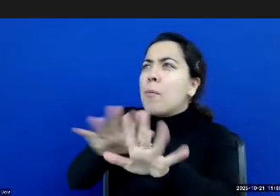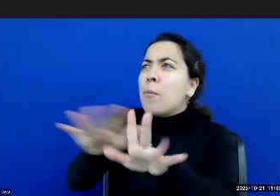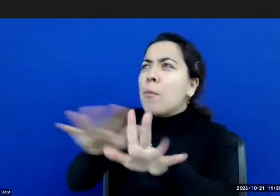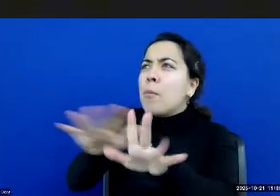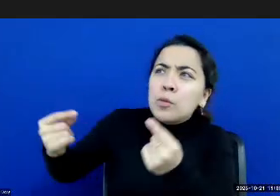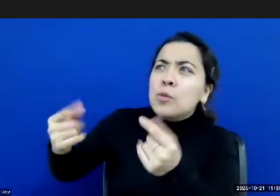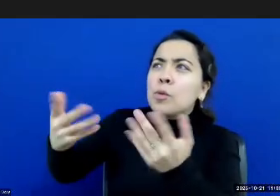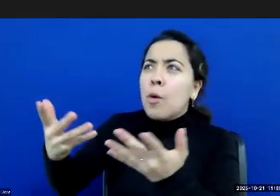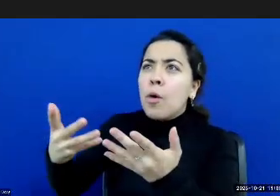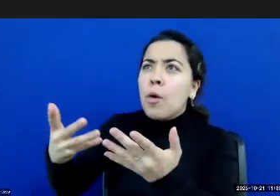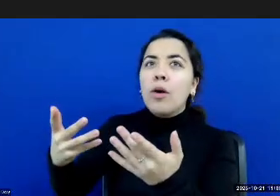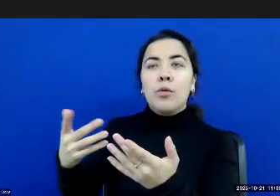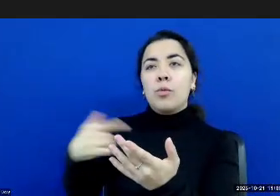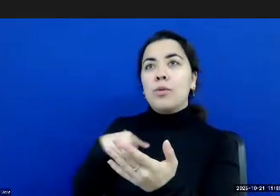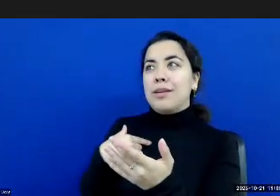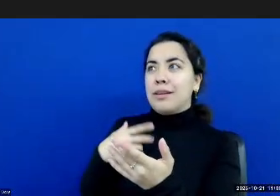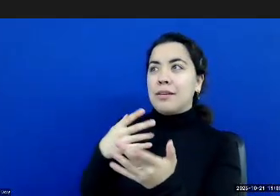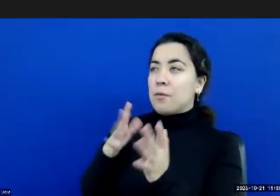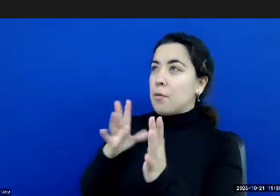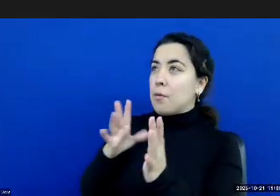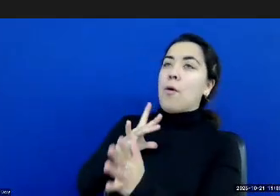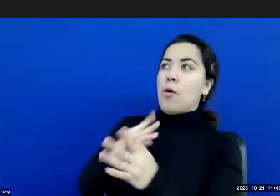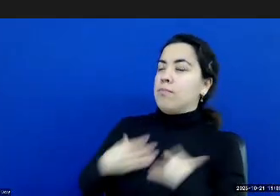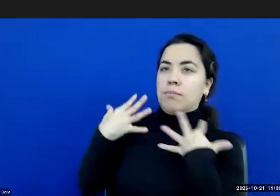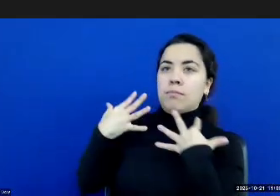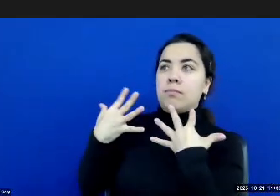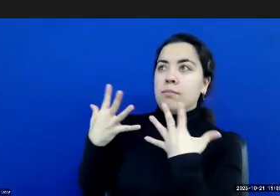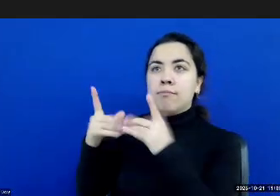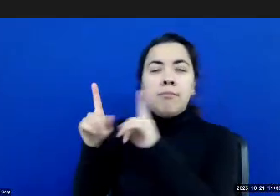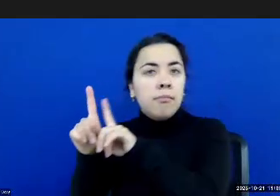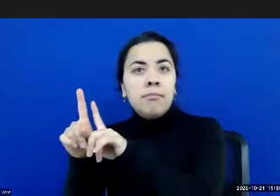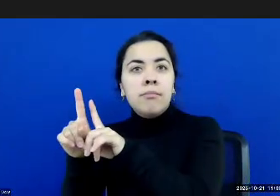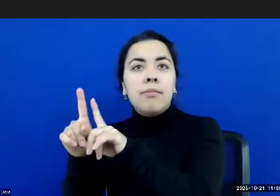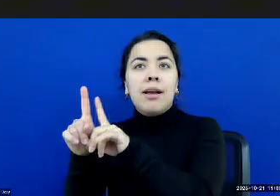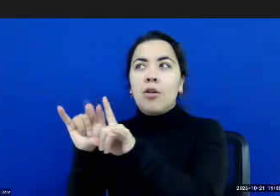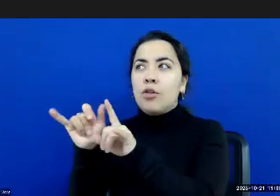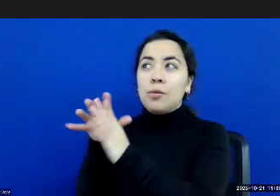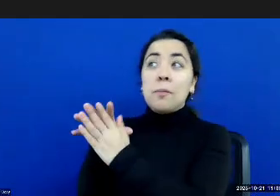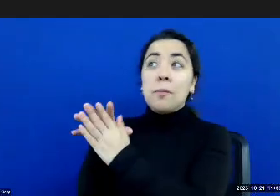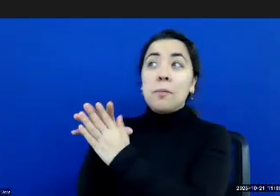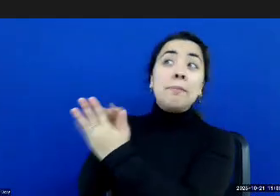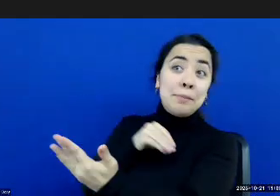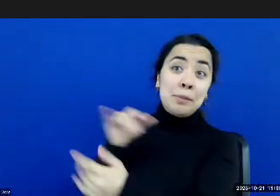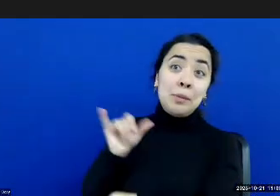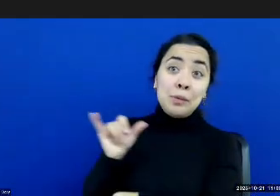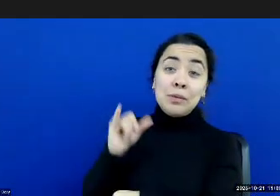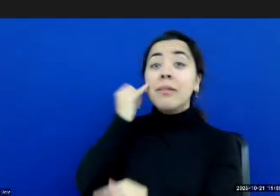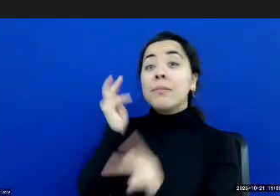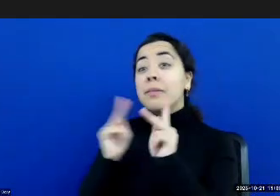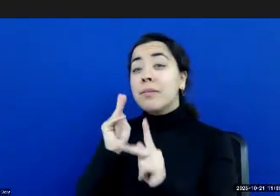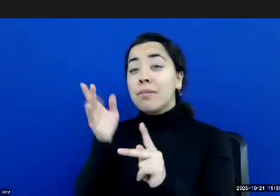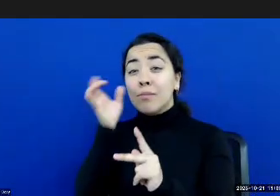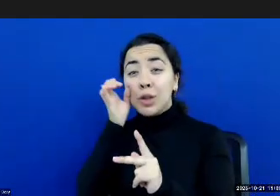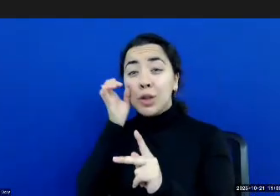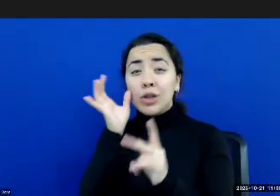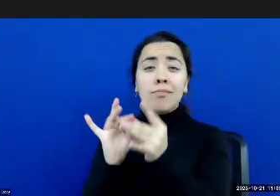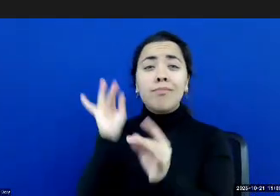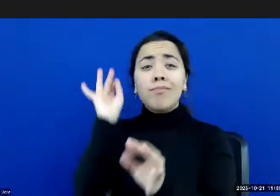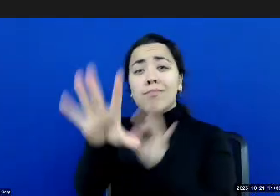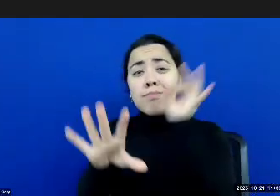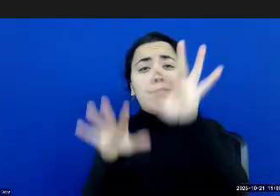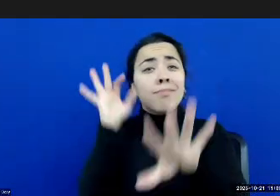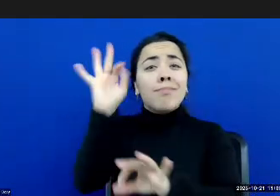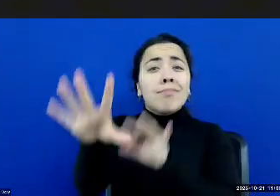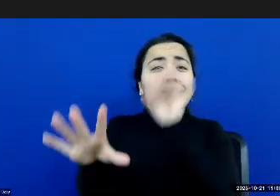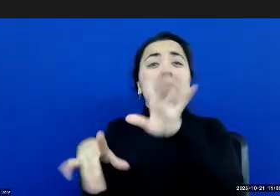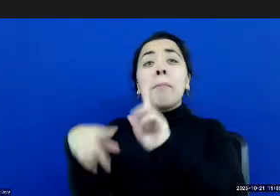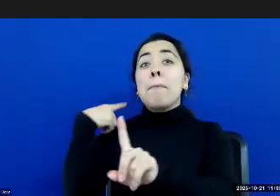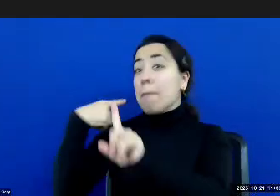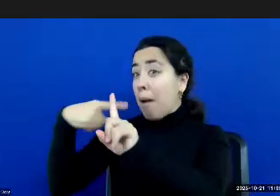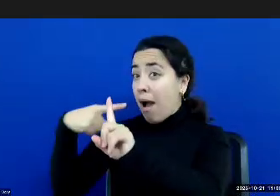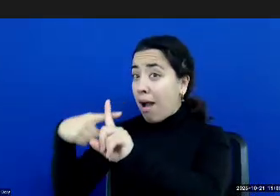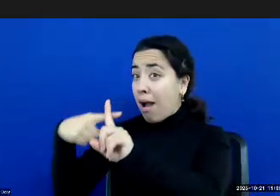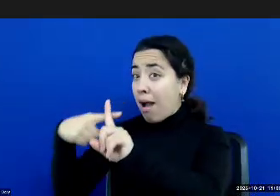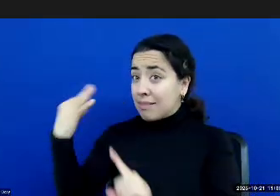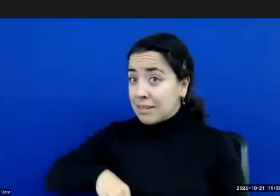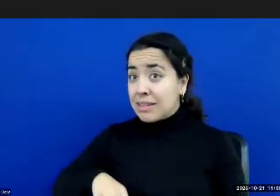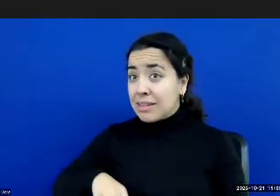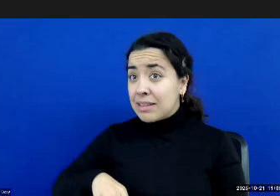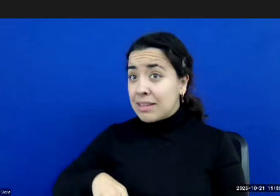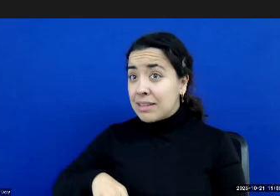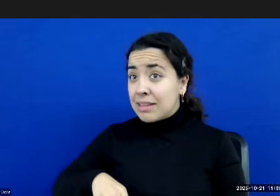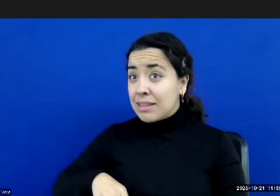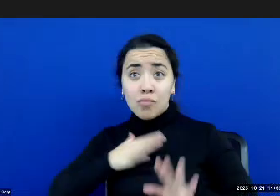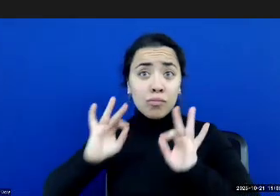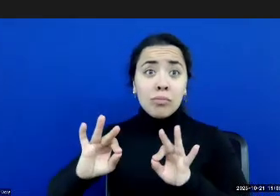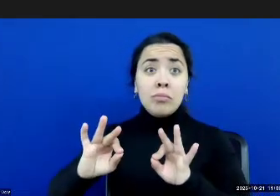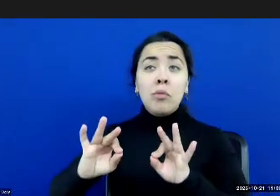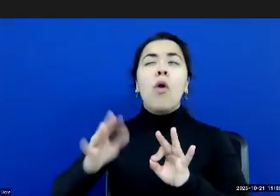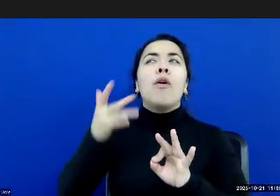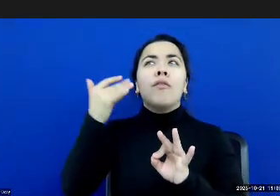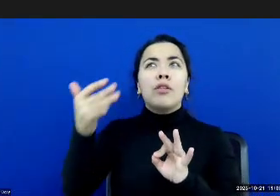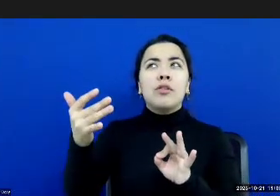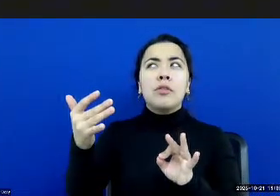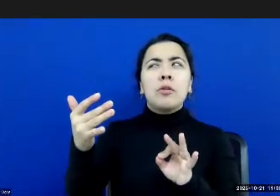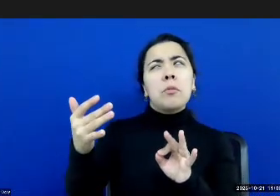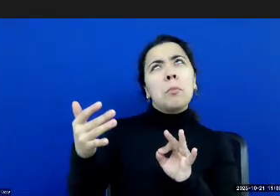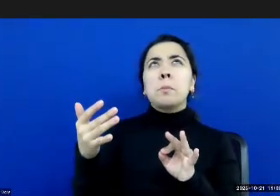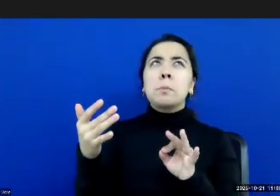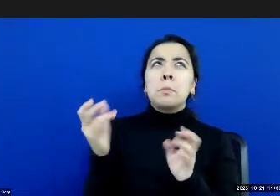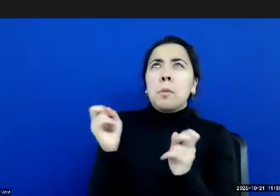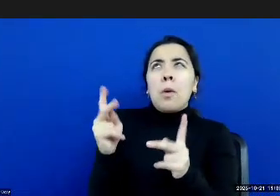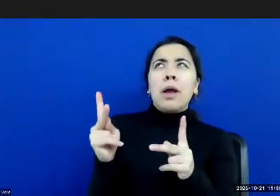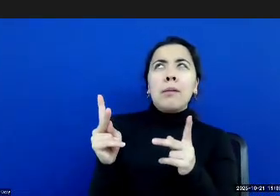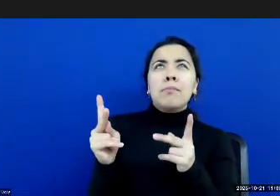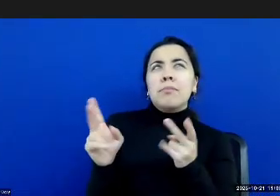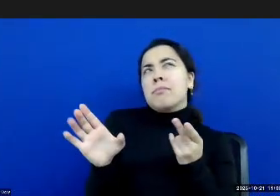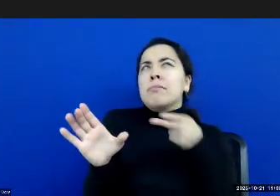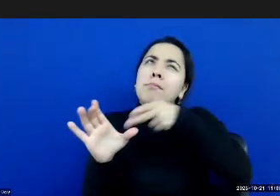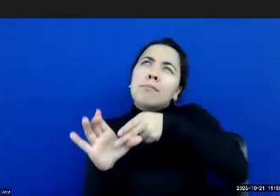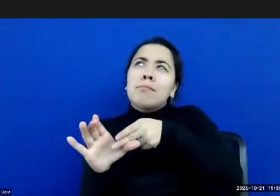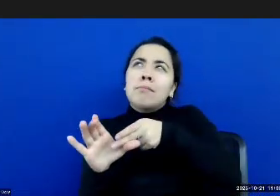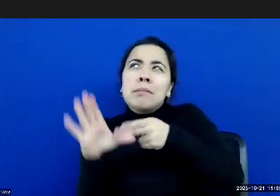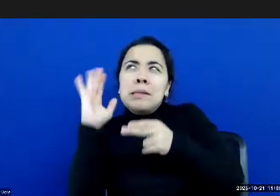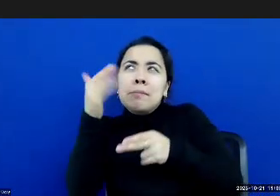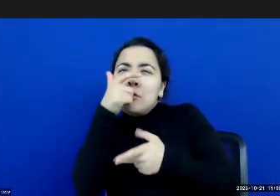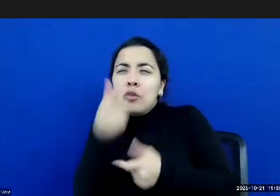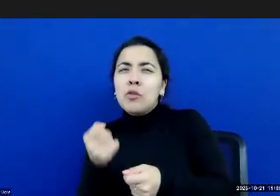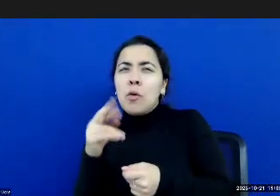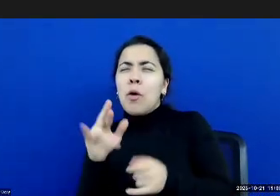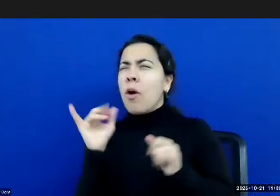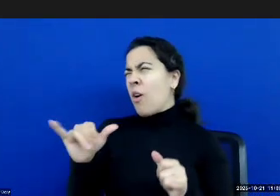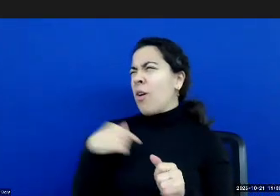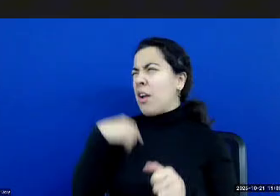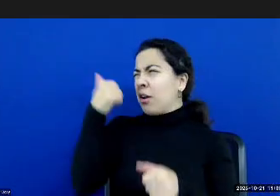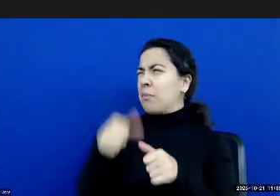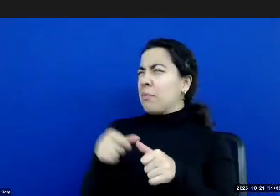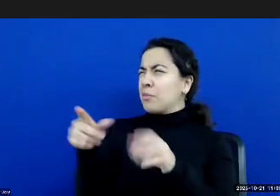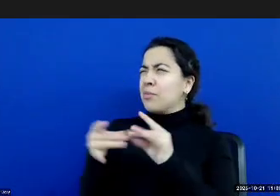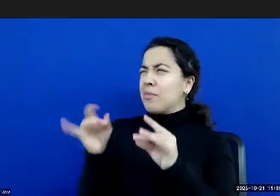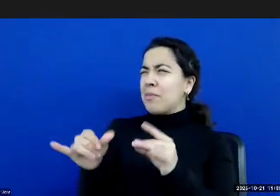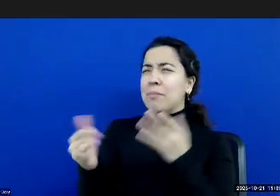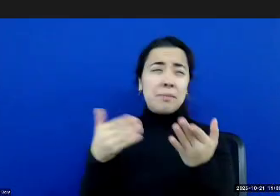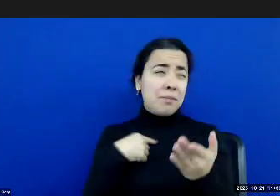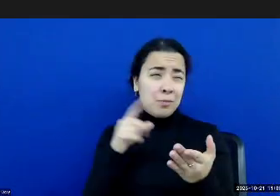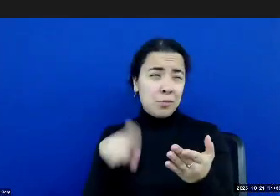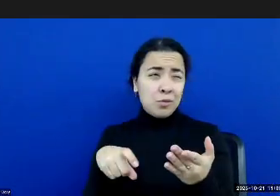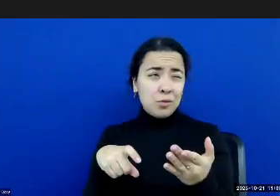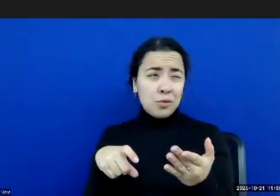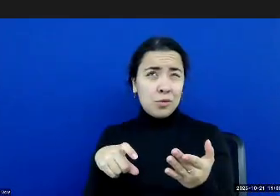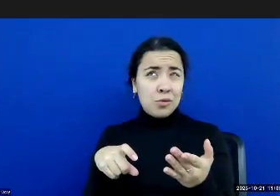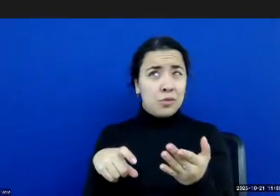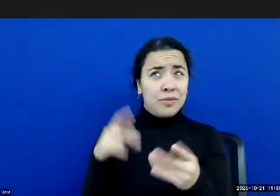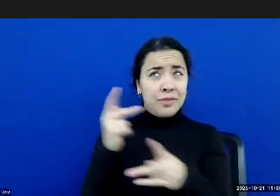Kathleen DeForest: And we tend to eventually mimic those people if we hang around them long enough. So, if people hear the message continually, and they hear it in a positive manner, I think eventually they might kind of kick in and be like, oh, well, that sounds kind of interesting, or oh, I remember this being said, maybe I should…